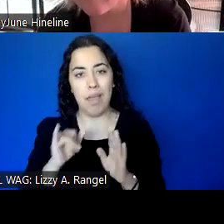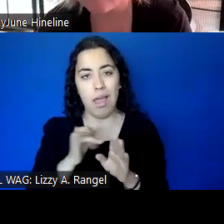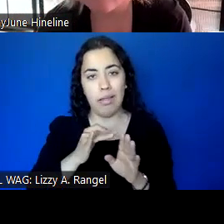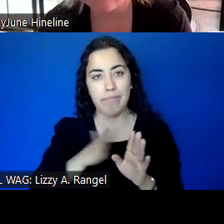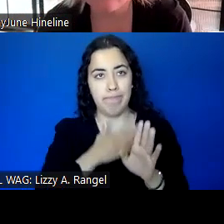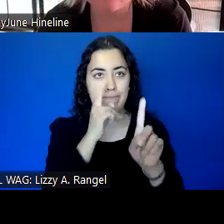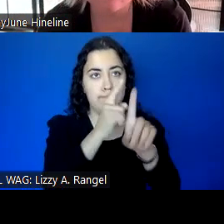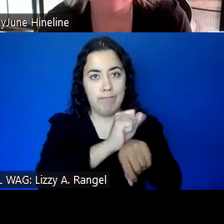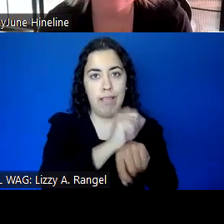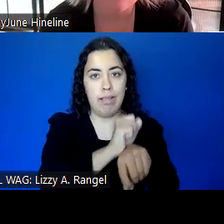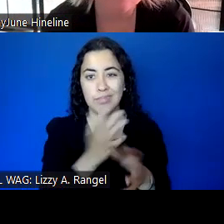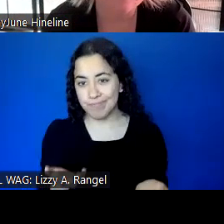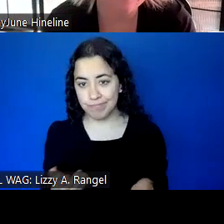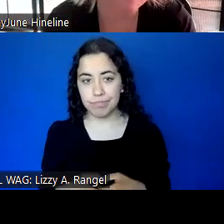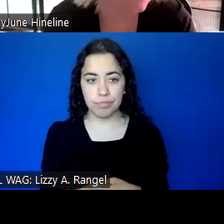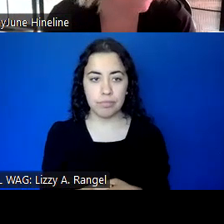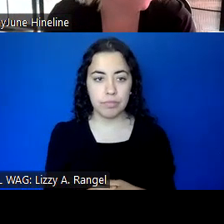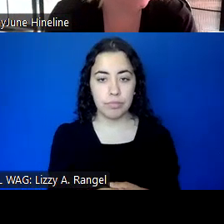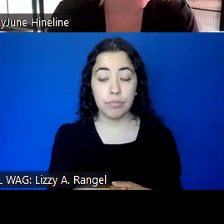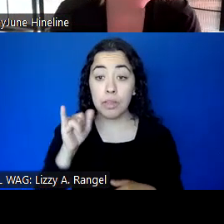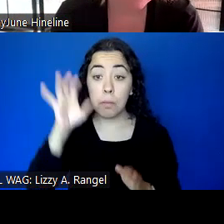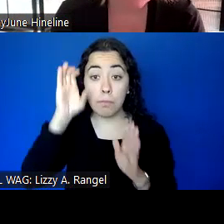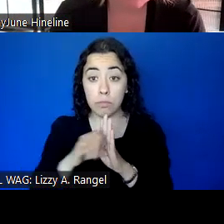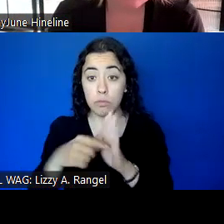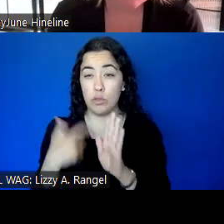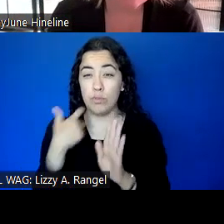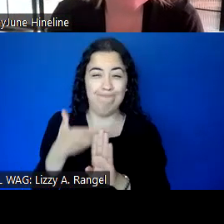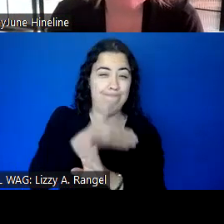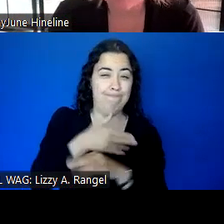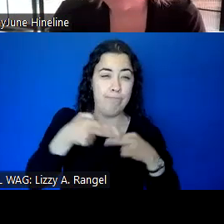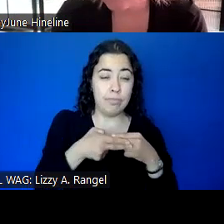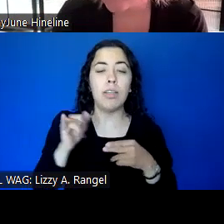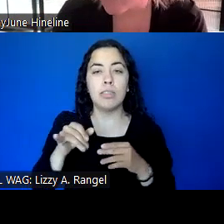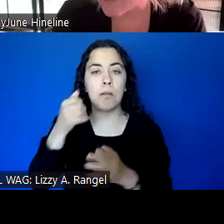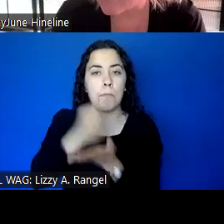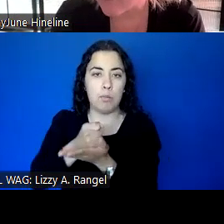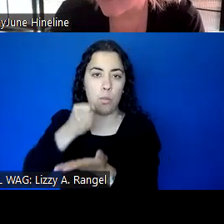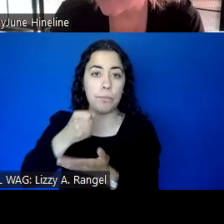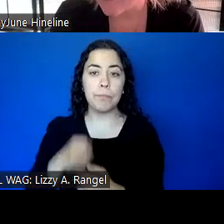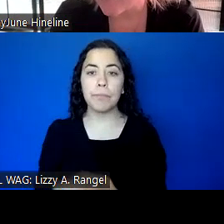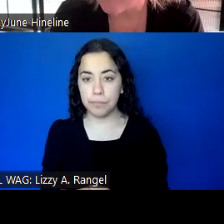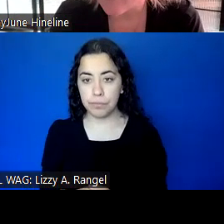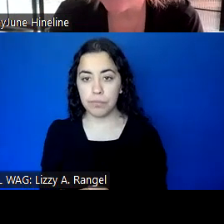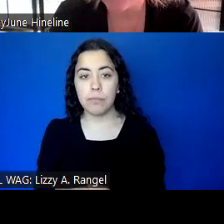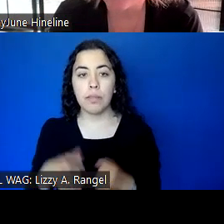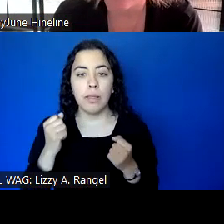I live with this with my bank app. I can very rarely get my check to be in focus because